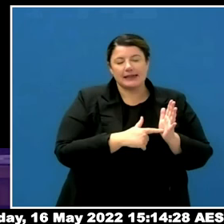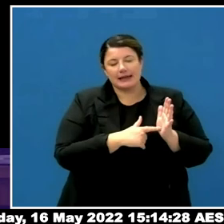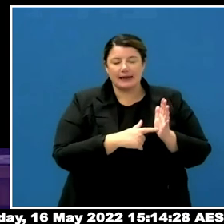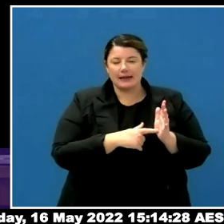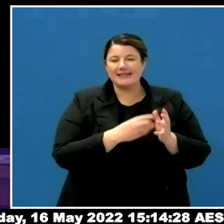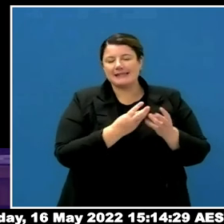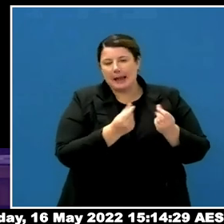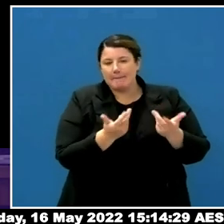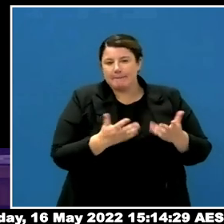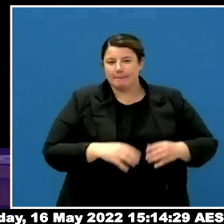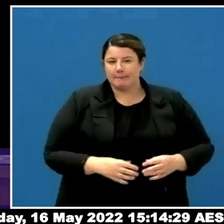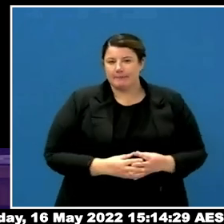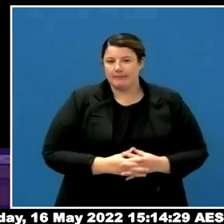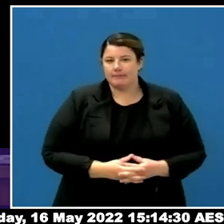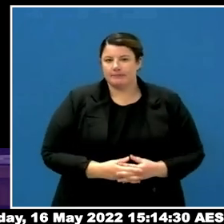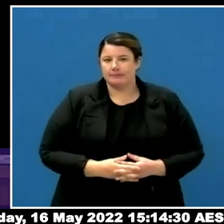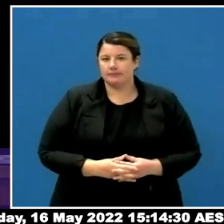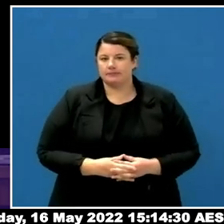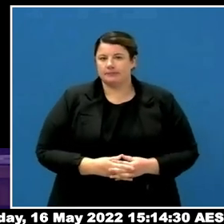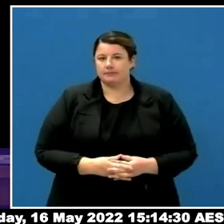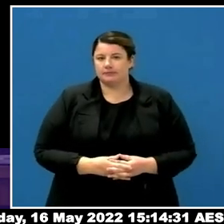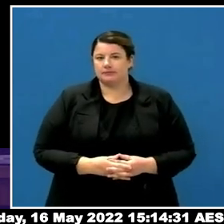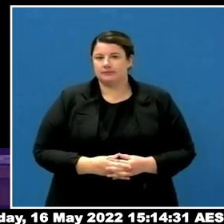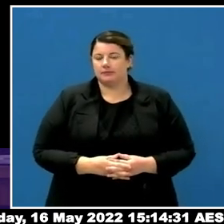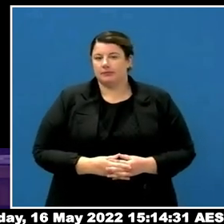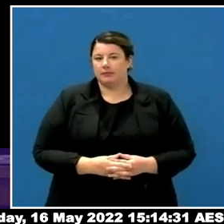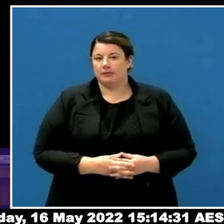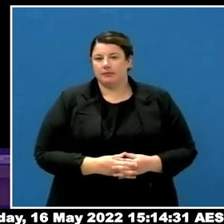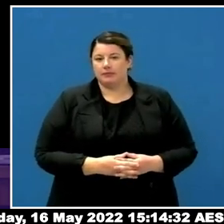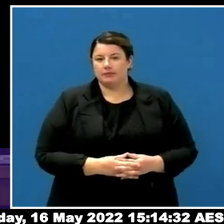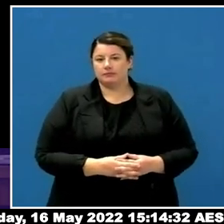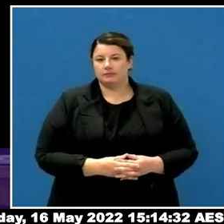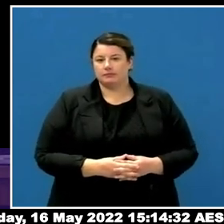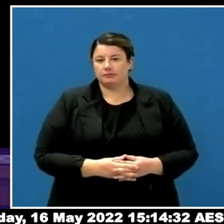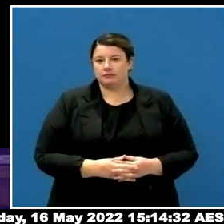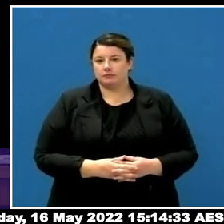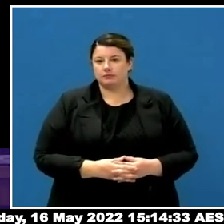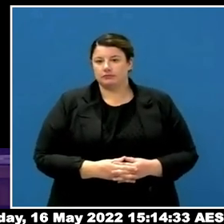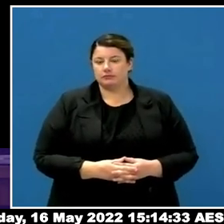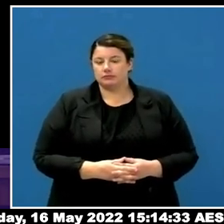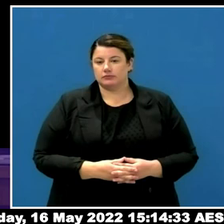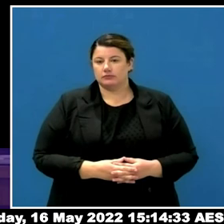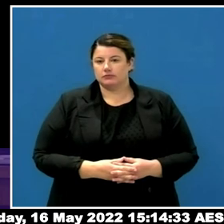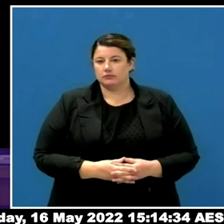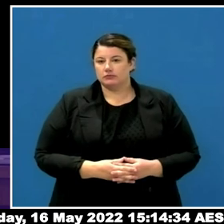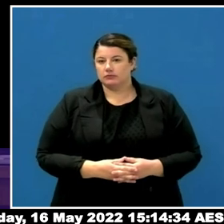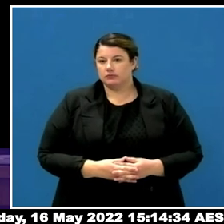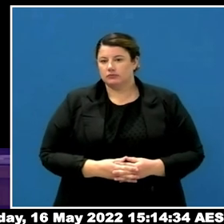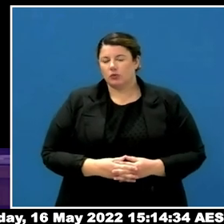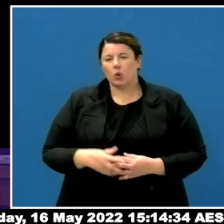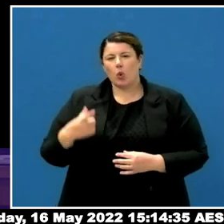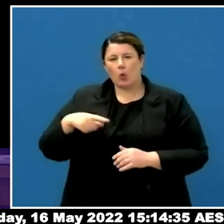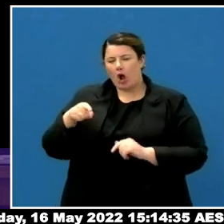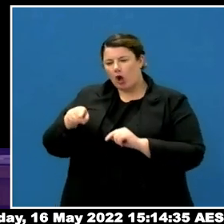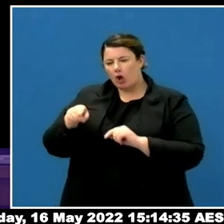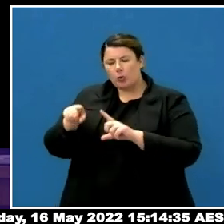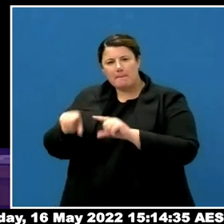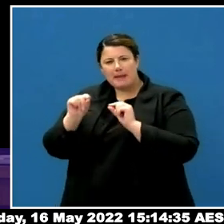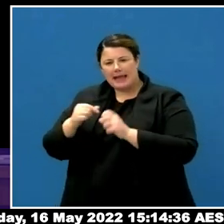And was there a reason beyond those that you've just given in terms of his engaging with Club Afford? That was a Saturday you'd meet at Minchinbury?